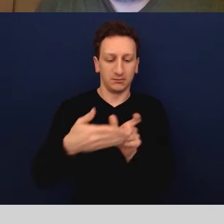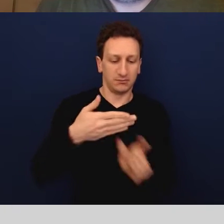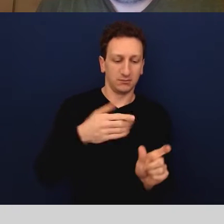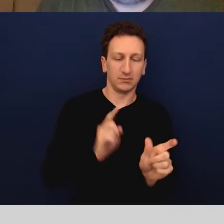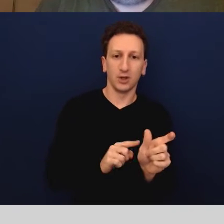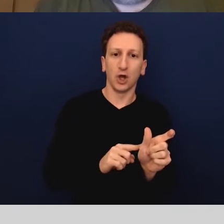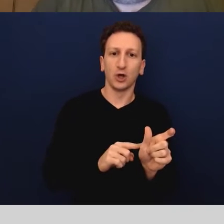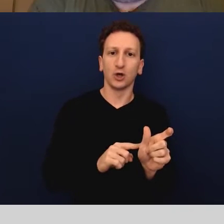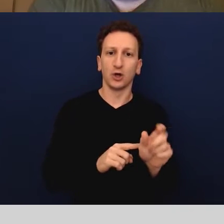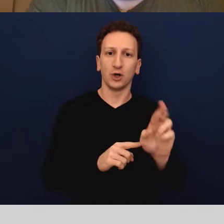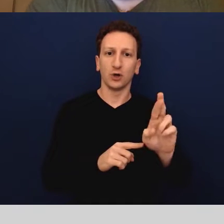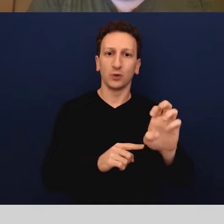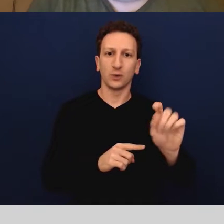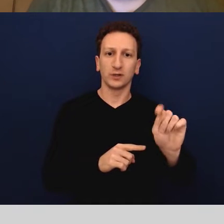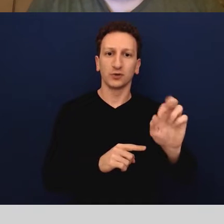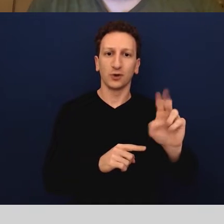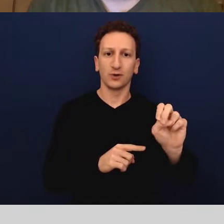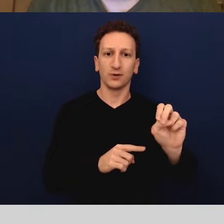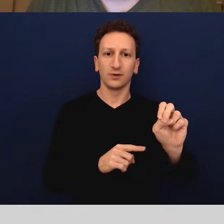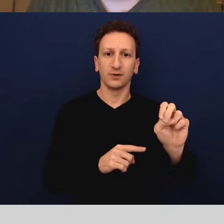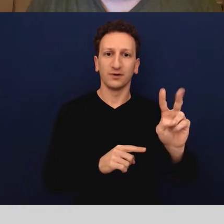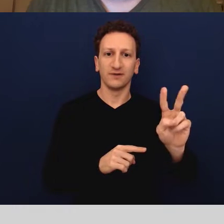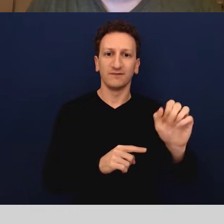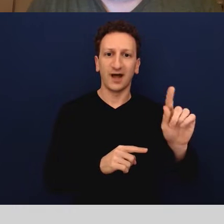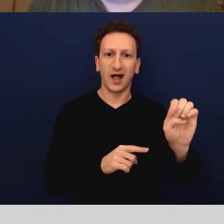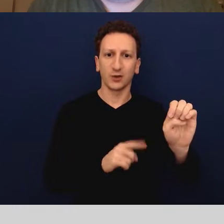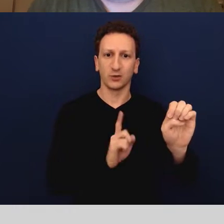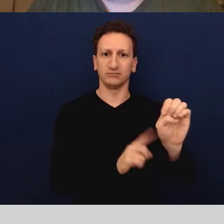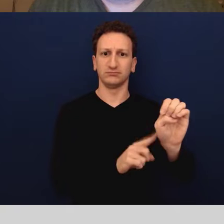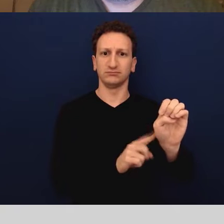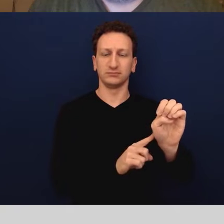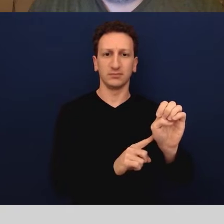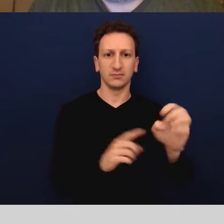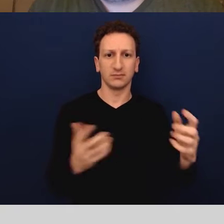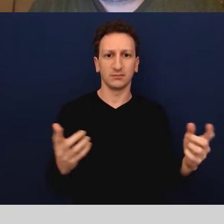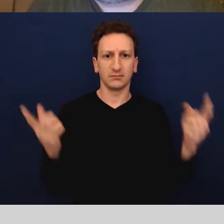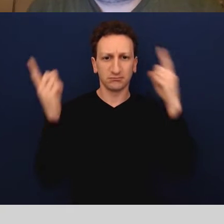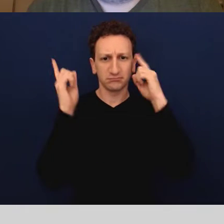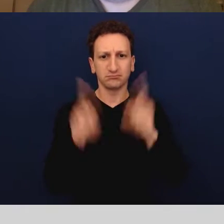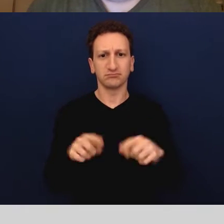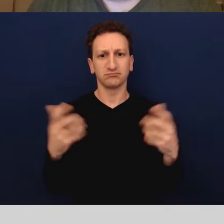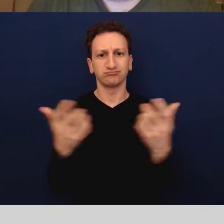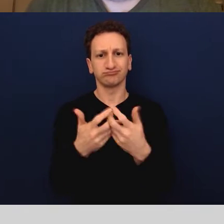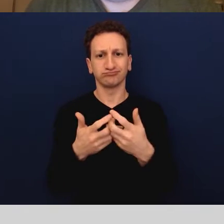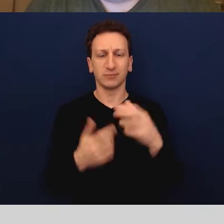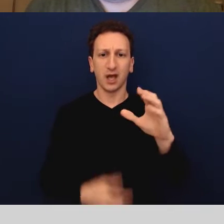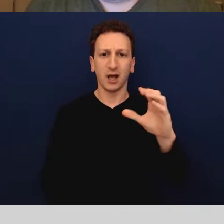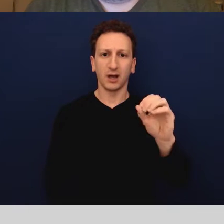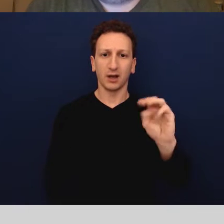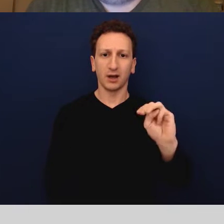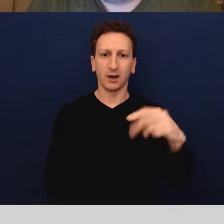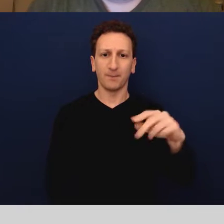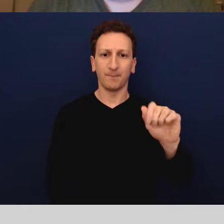And definitely the self argument is gonna be different in all these cases but the return values are definitely all compatible.